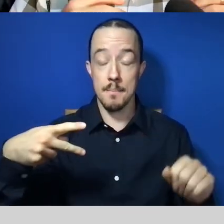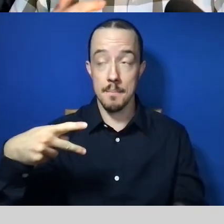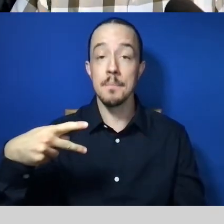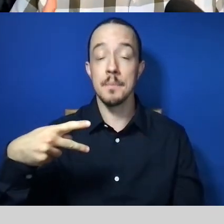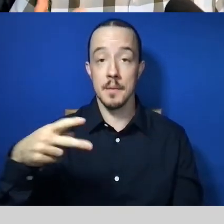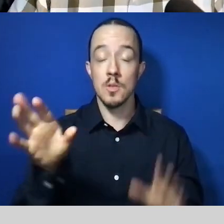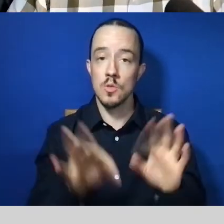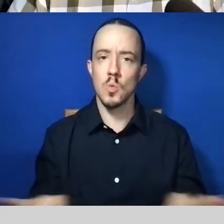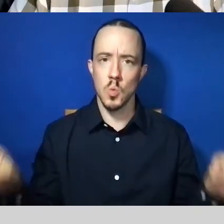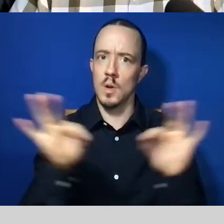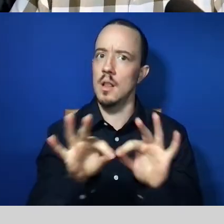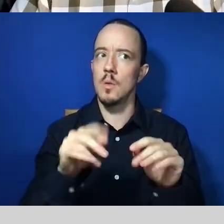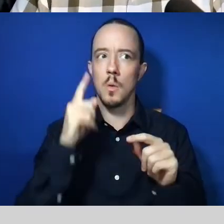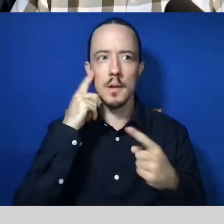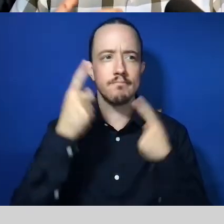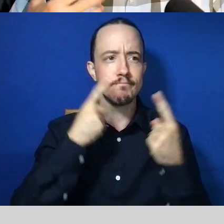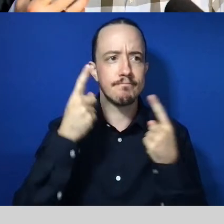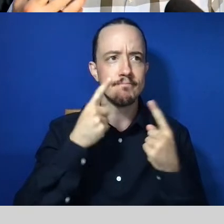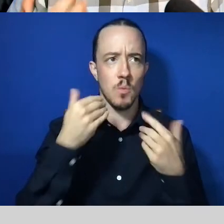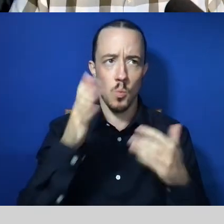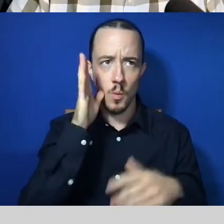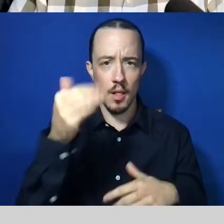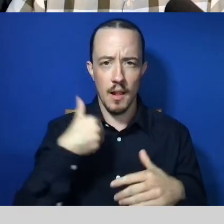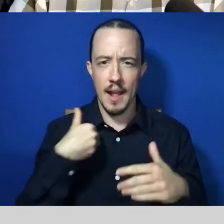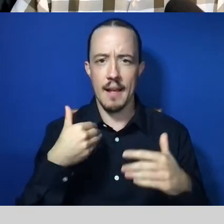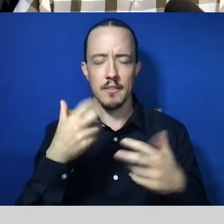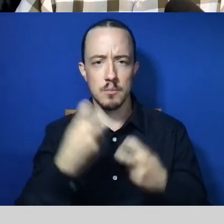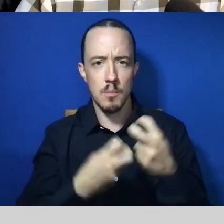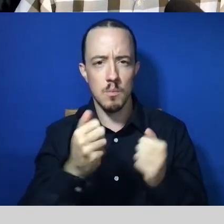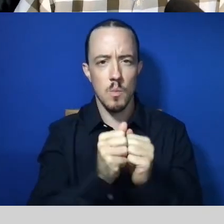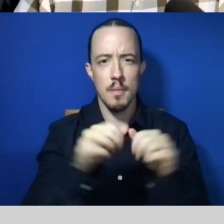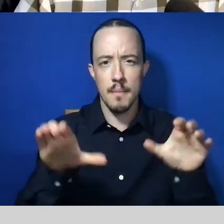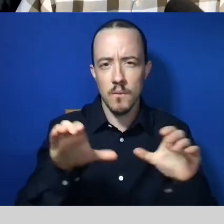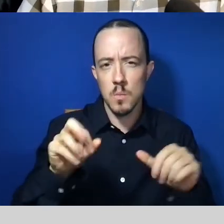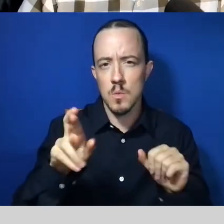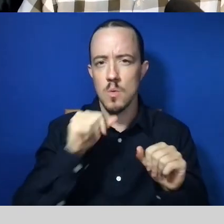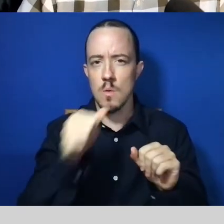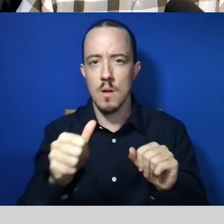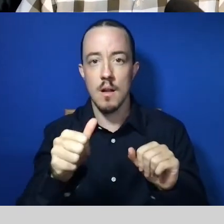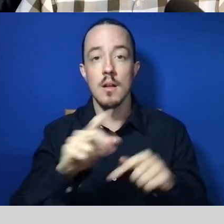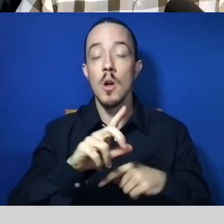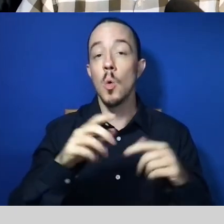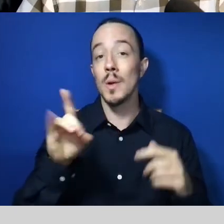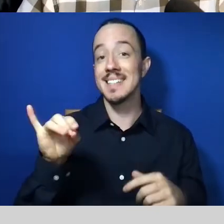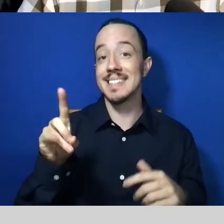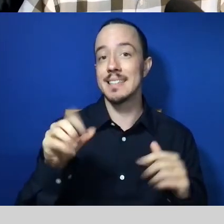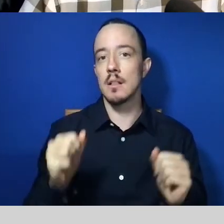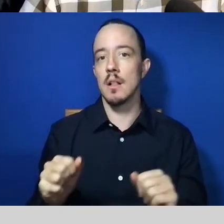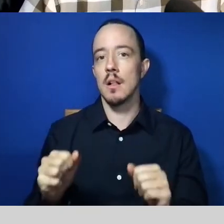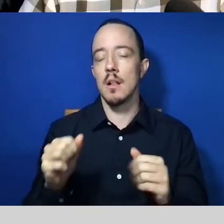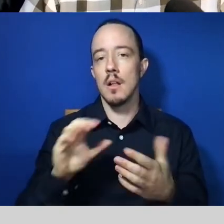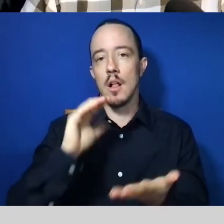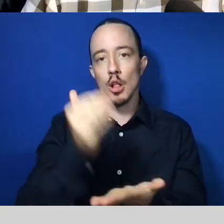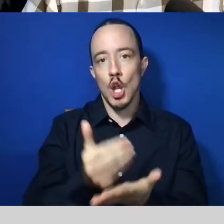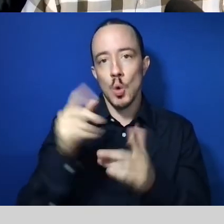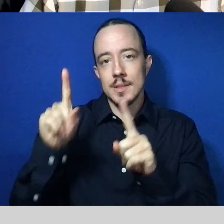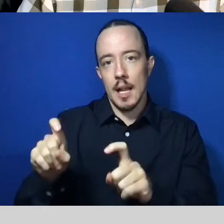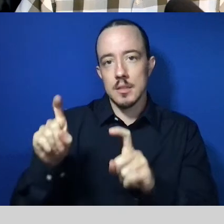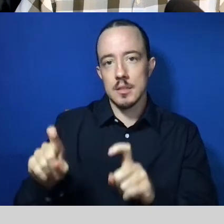performance issues or not. We did a lot of load testing as we went to go launch and I'd recommend you do load testing as well. We used Locust.io.